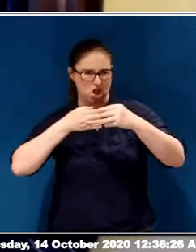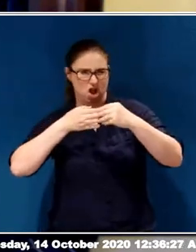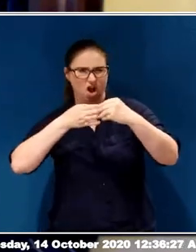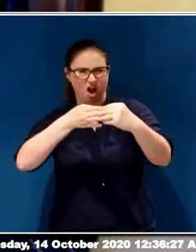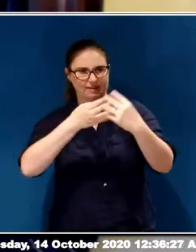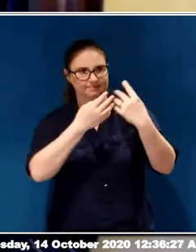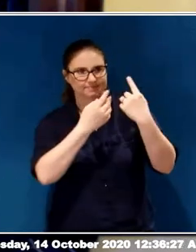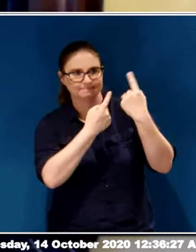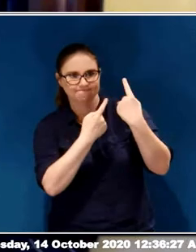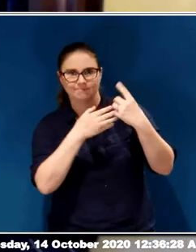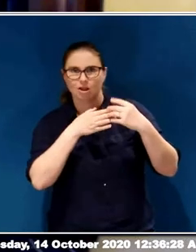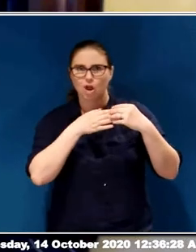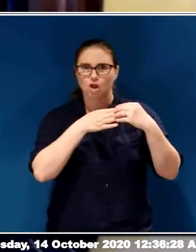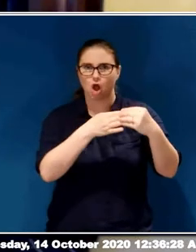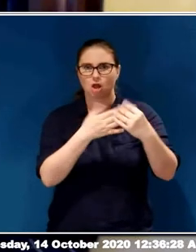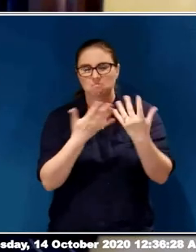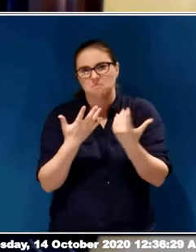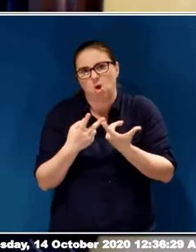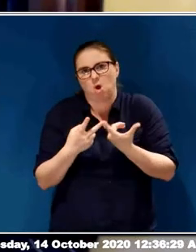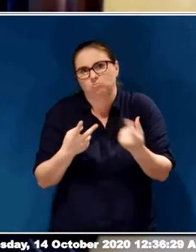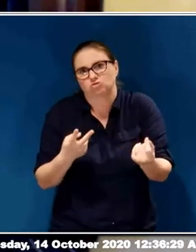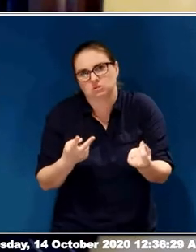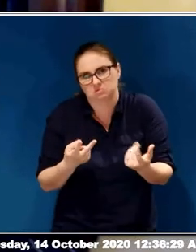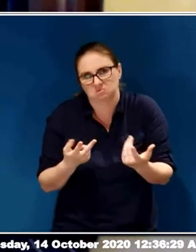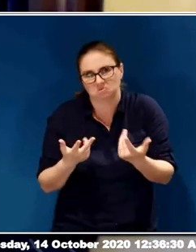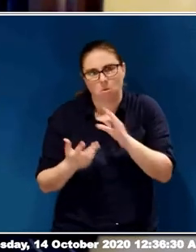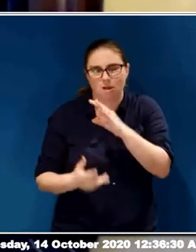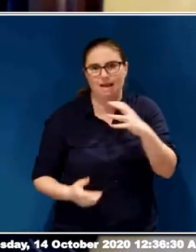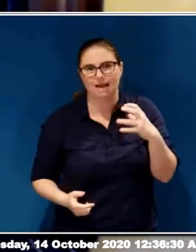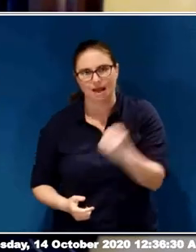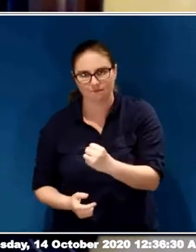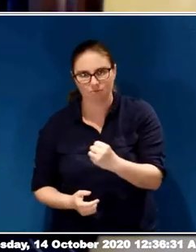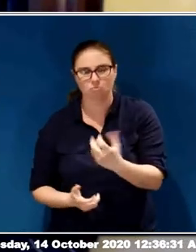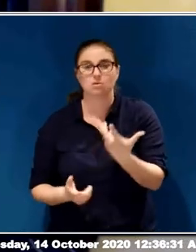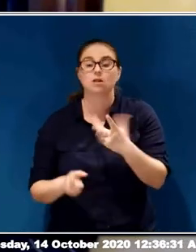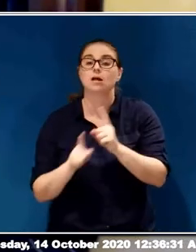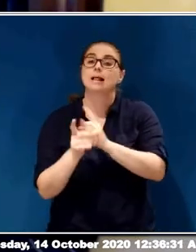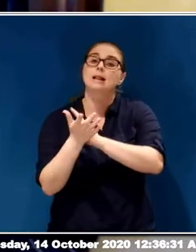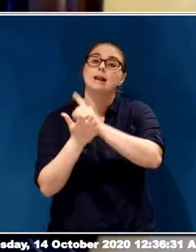So for example, I will speak later about the NCCD, some professional learning